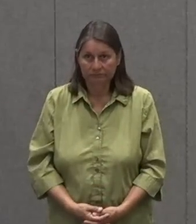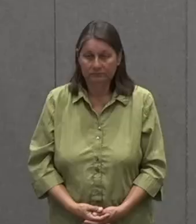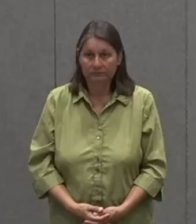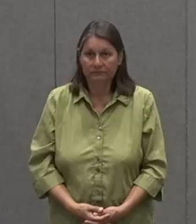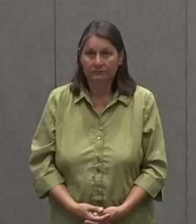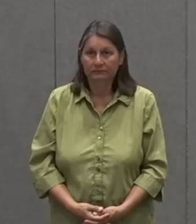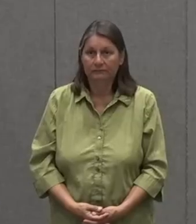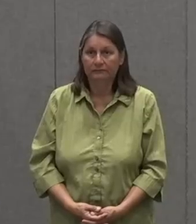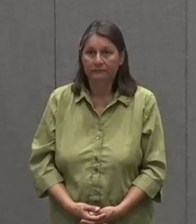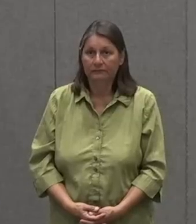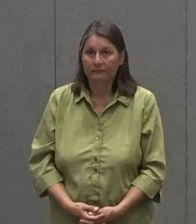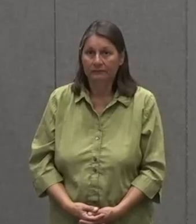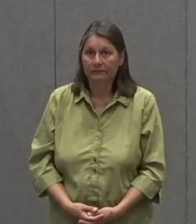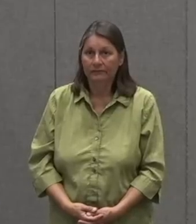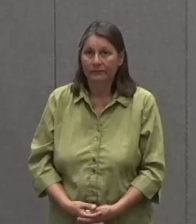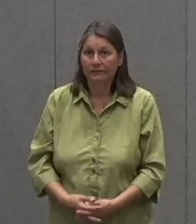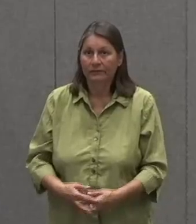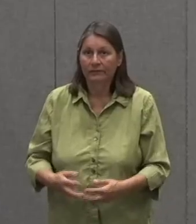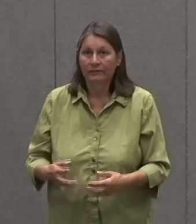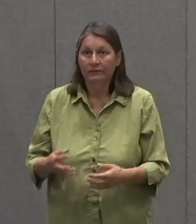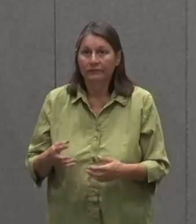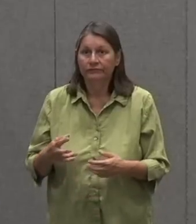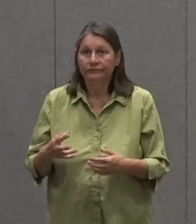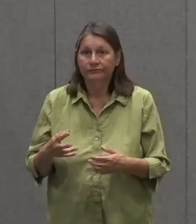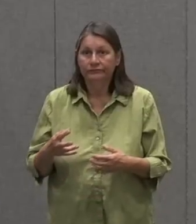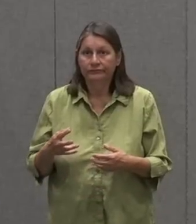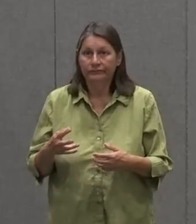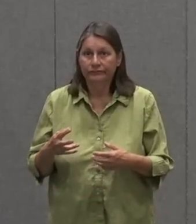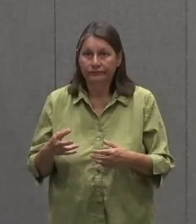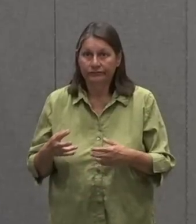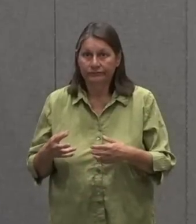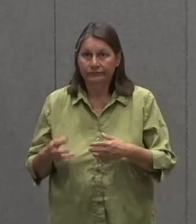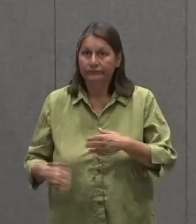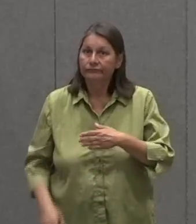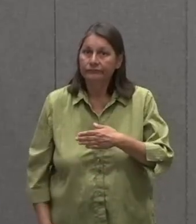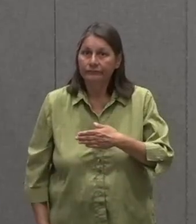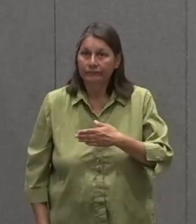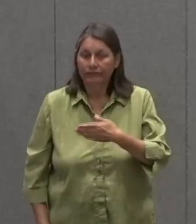So as I'm cutting those, you'll see that I have three flaps.